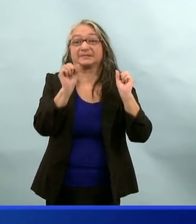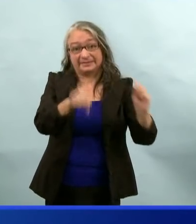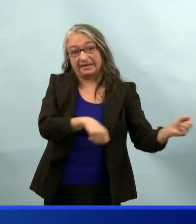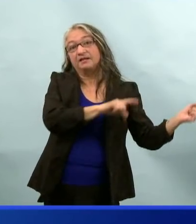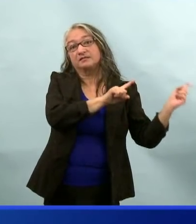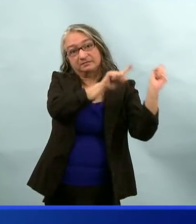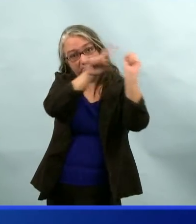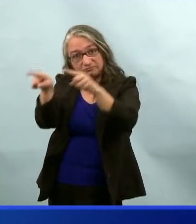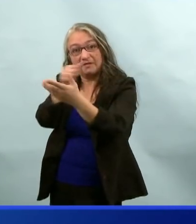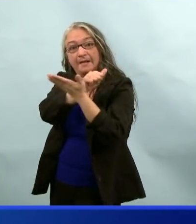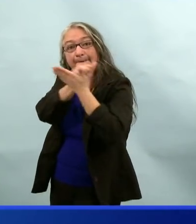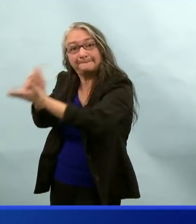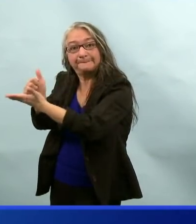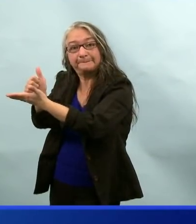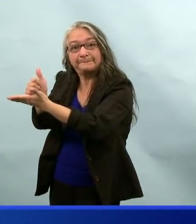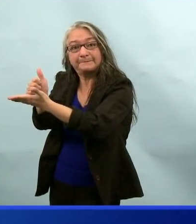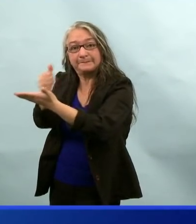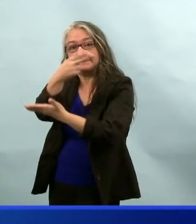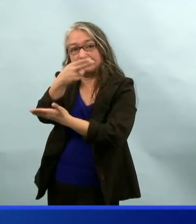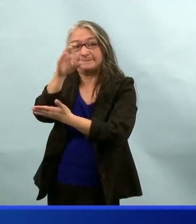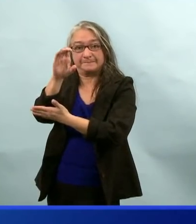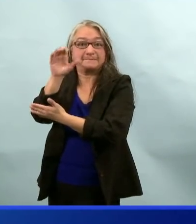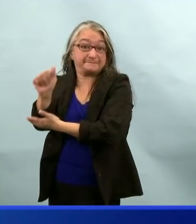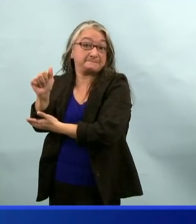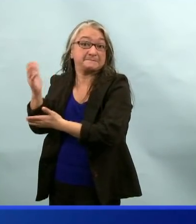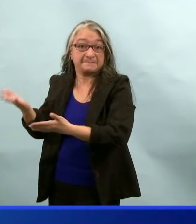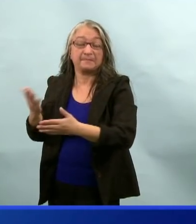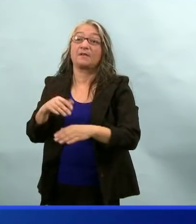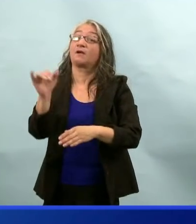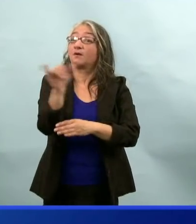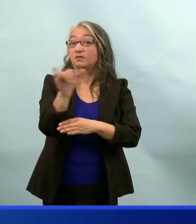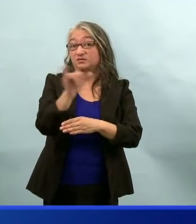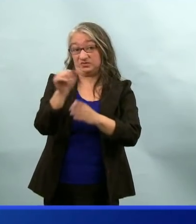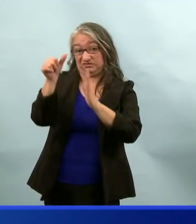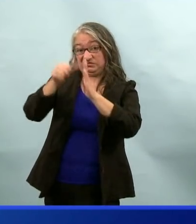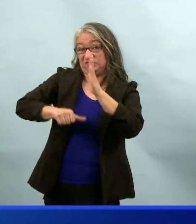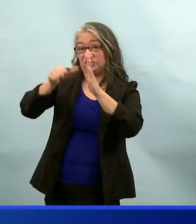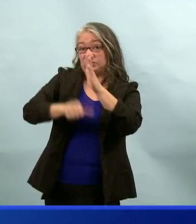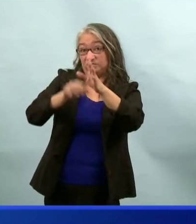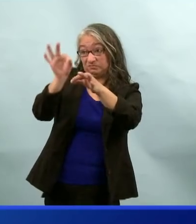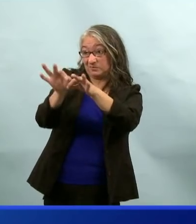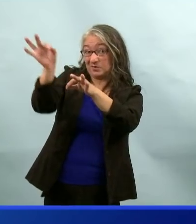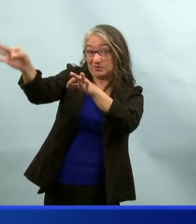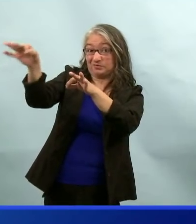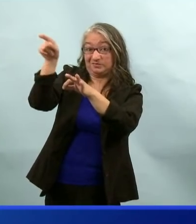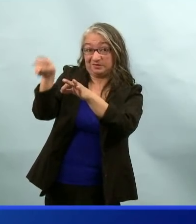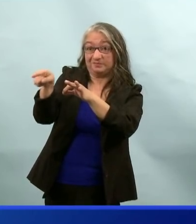as we're reducing surgery we're looking at you know who from those teams can all support in